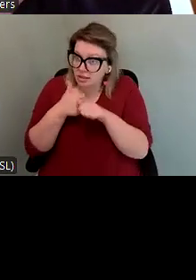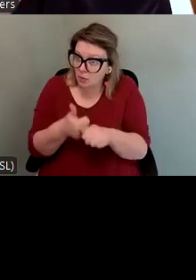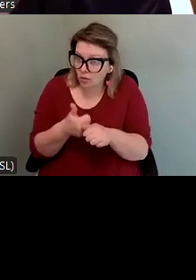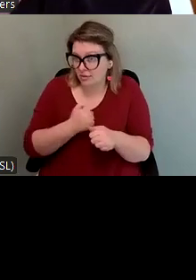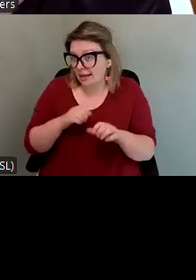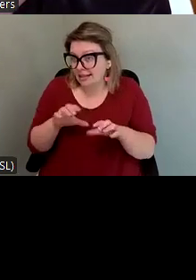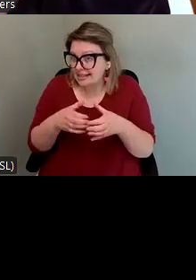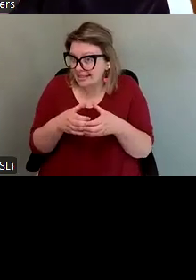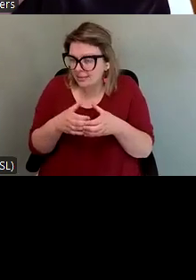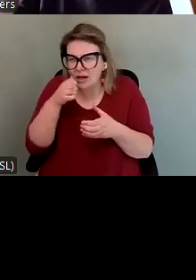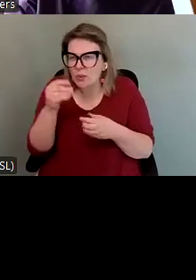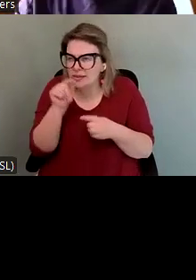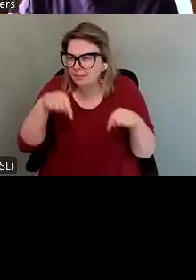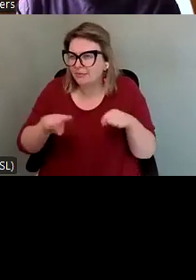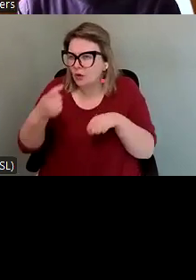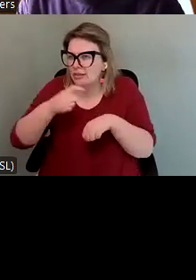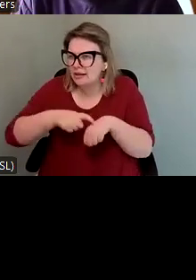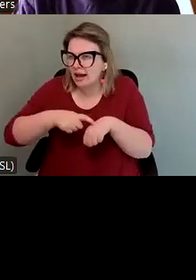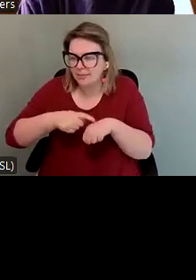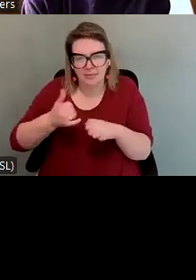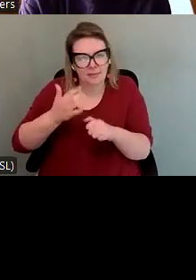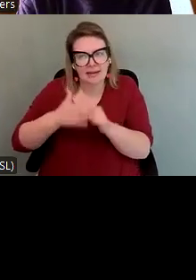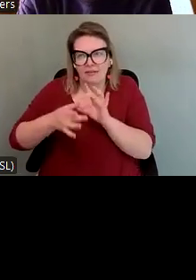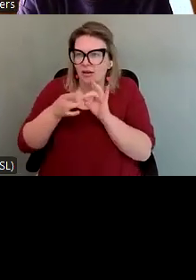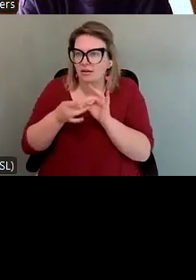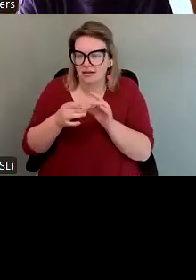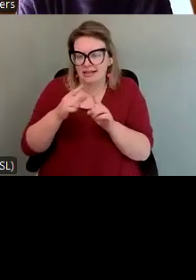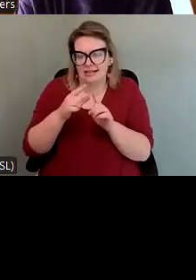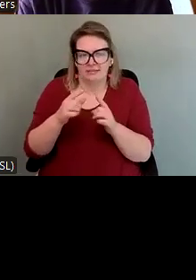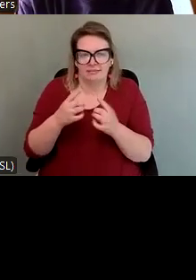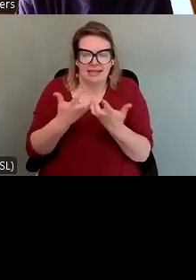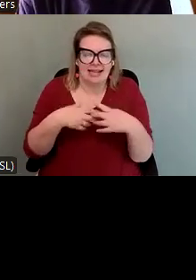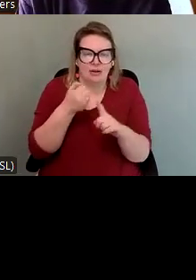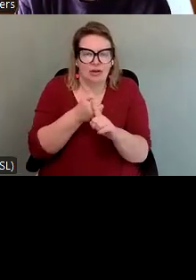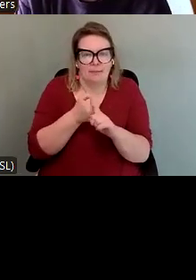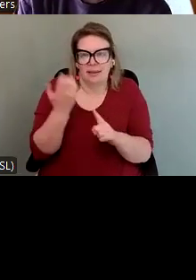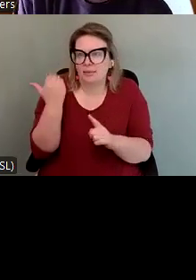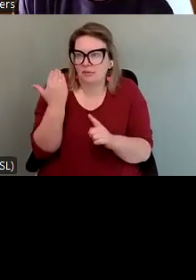this is your first webinar, you might not have had support from the tech champions as well, you can. If you're in England working